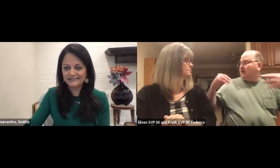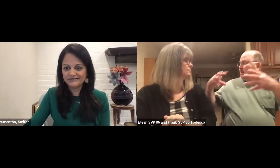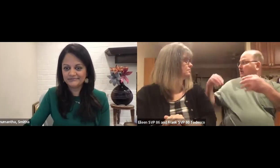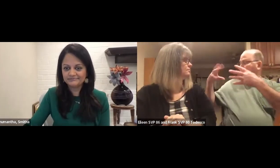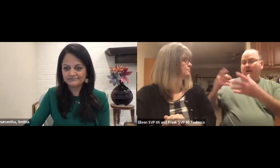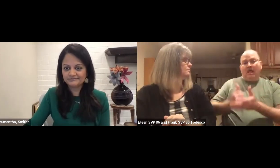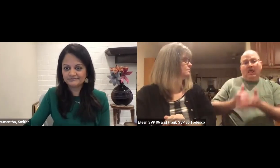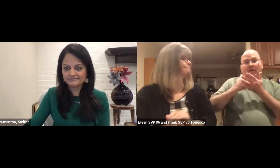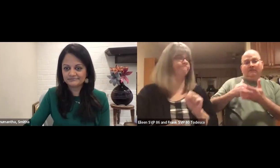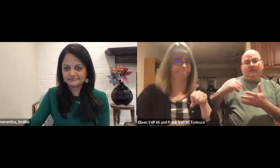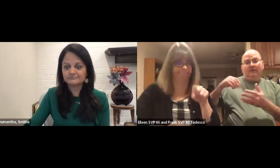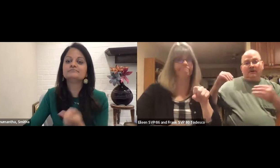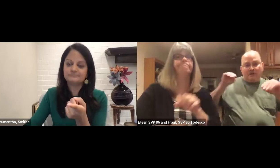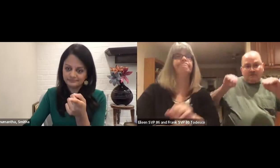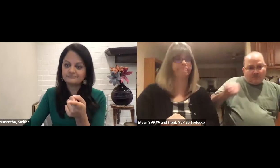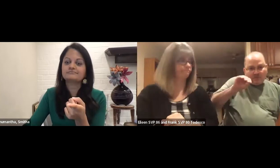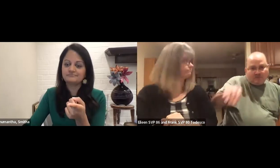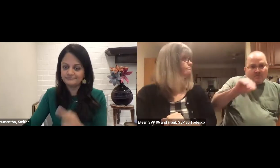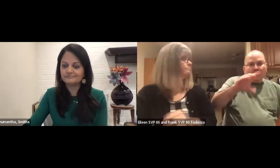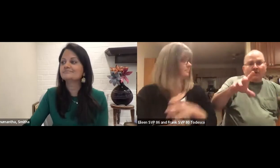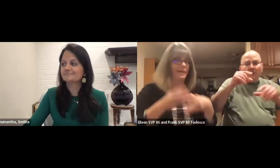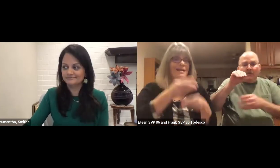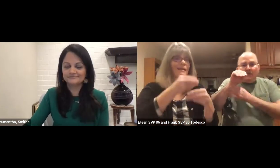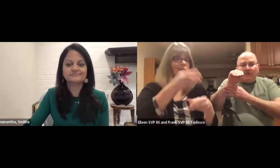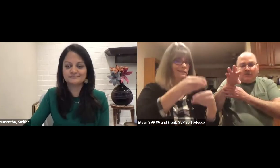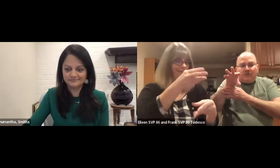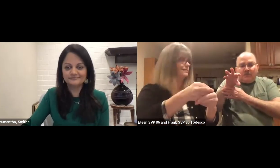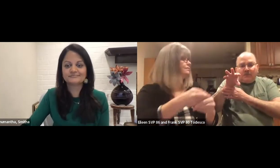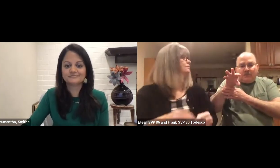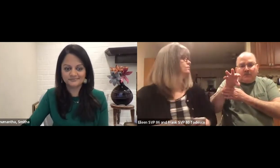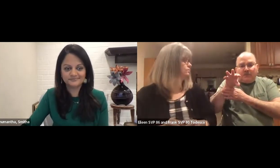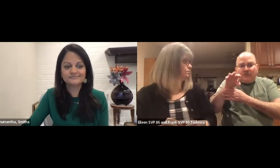That sounds great, smart. We also have lights that were installed in the house, too,